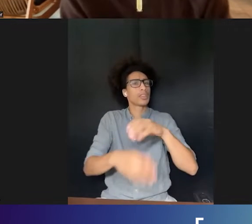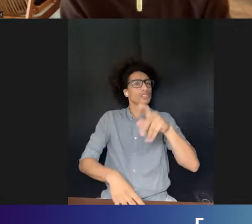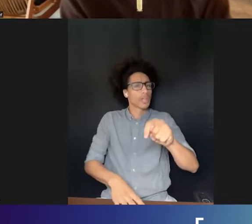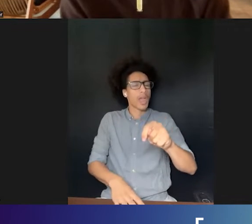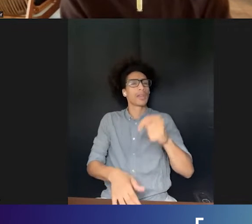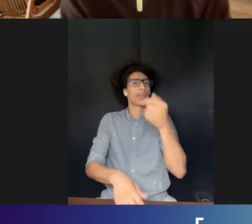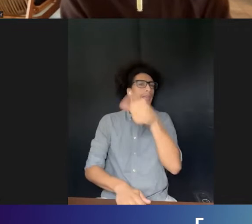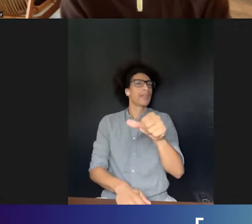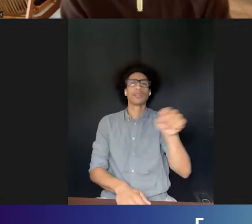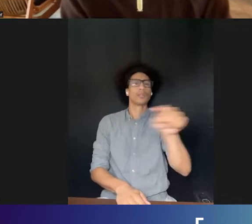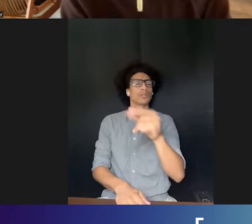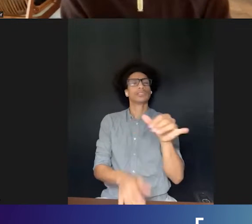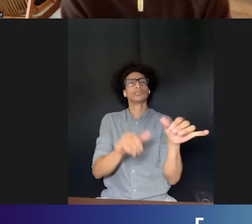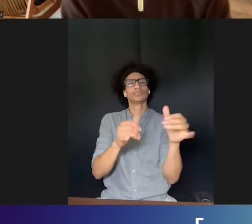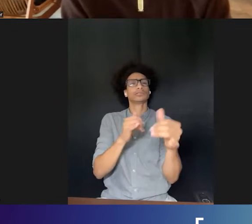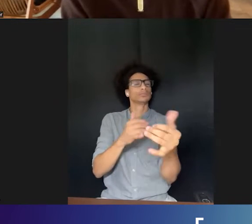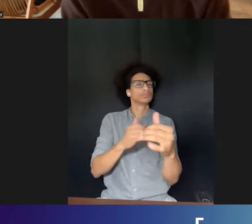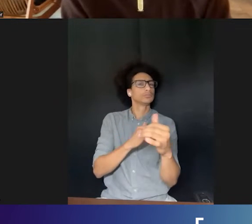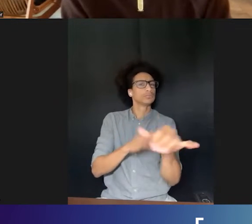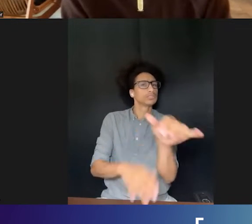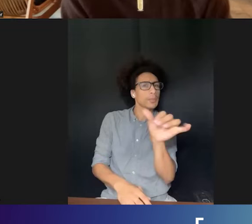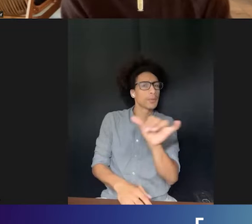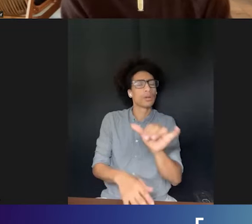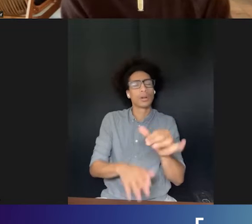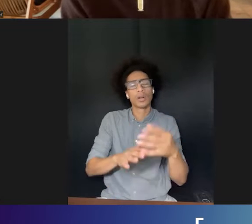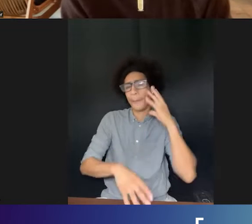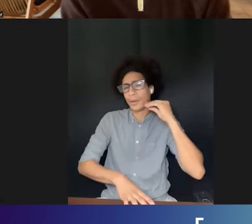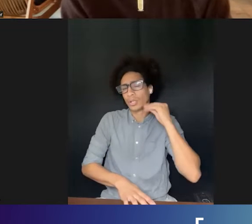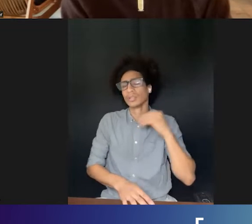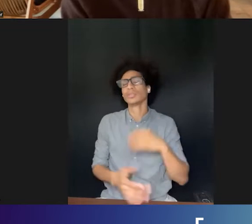We will probably go through the first three considerations and then we'll pause